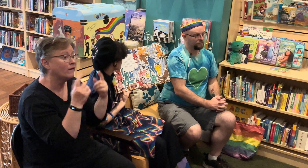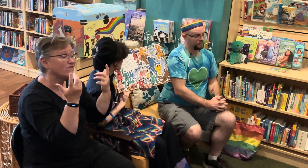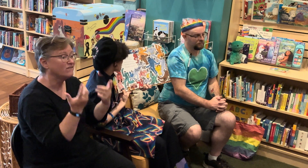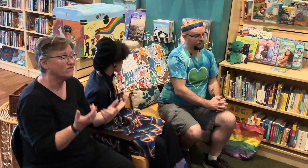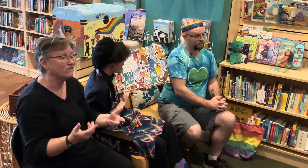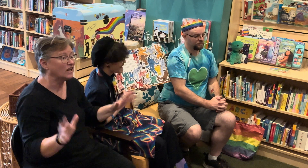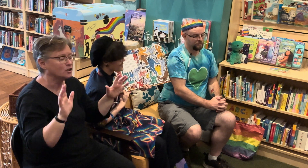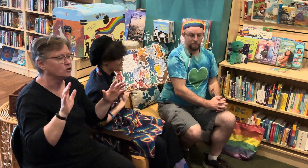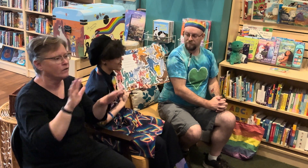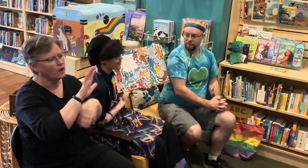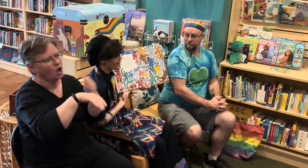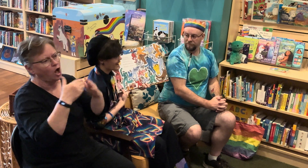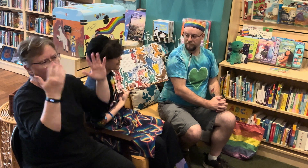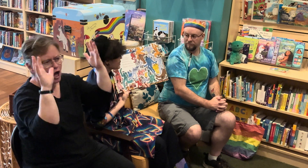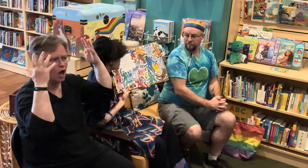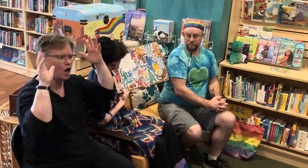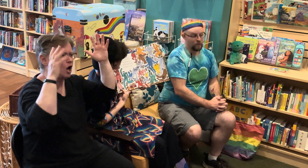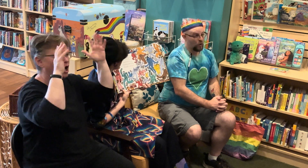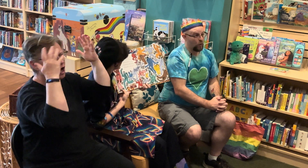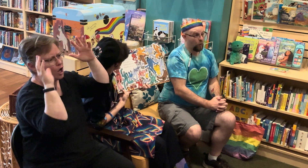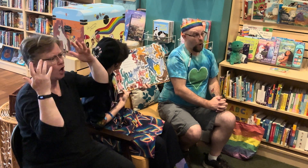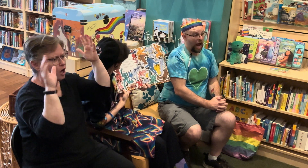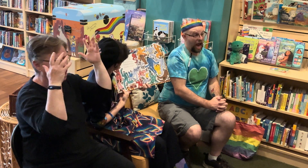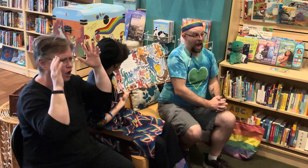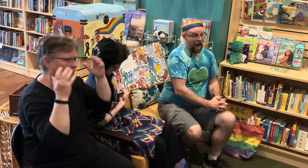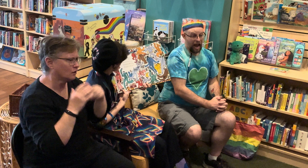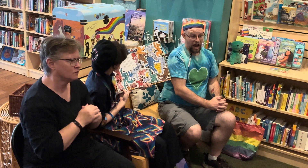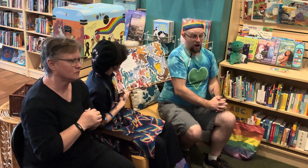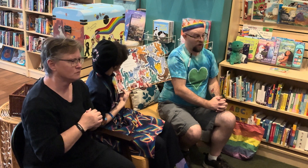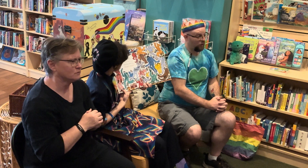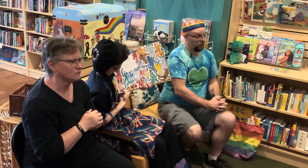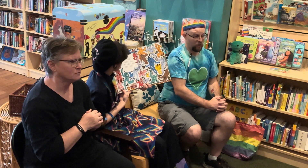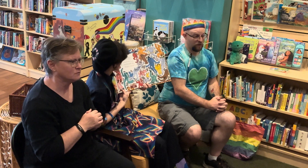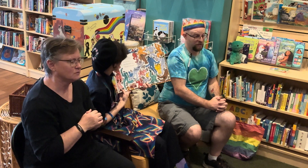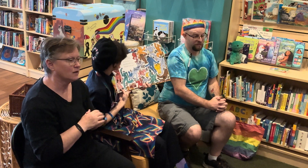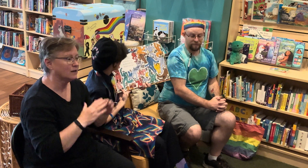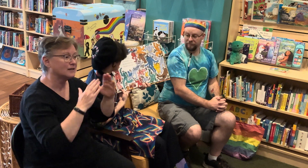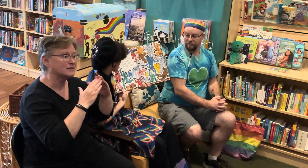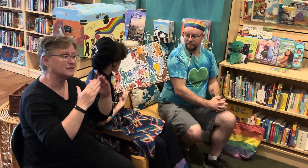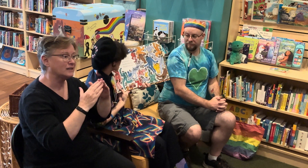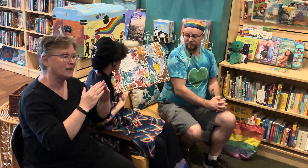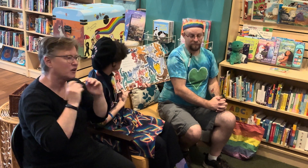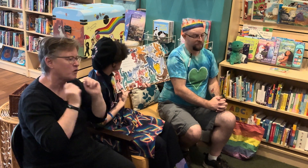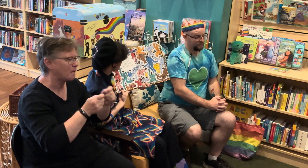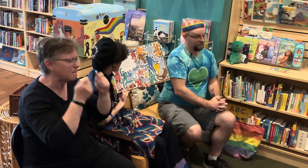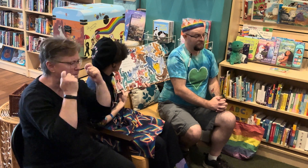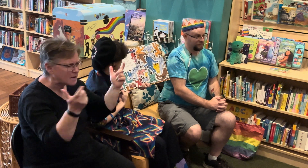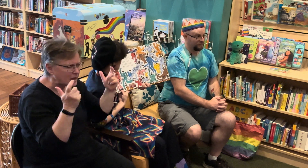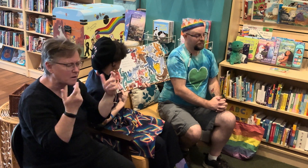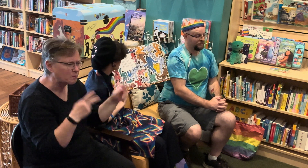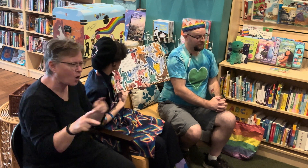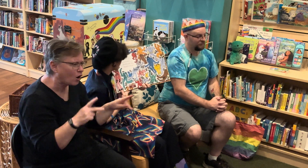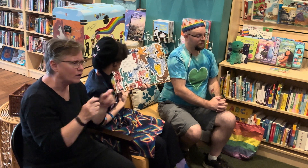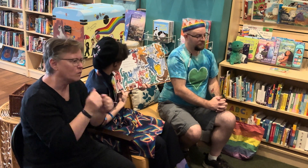into wild cheering and applause. The city threw a huge party with music and dancing in the streets.